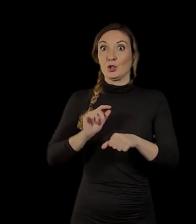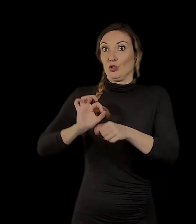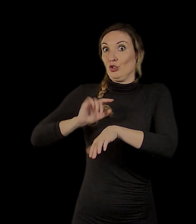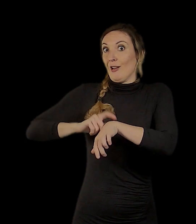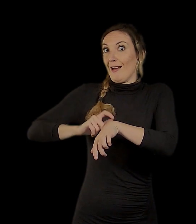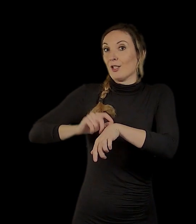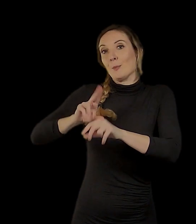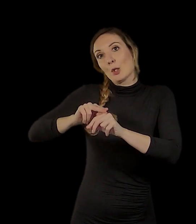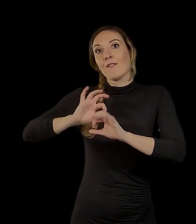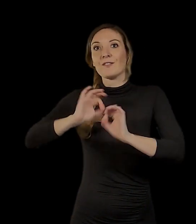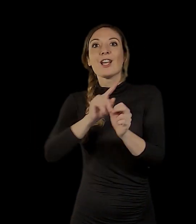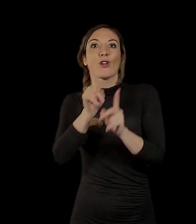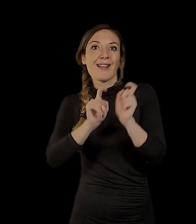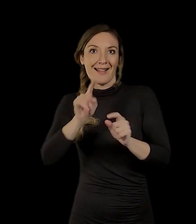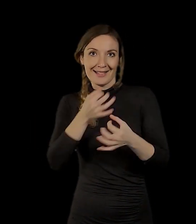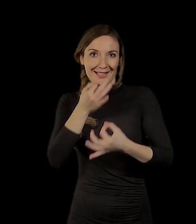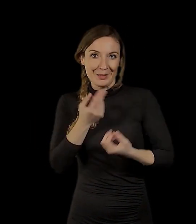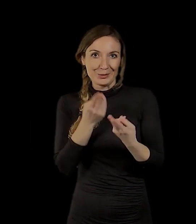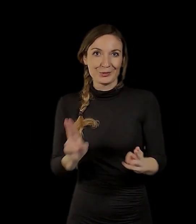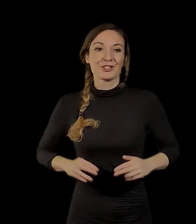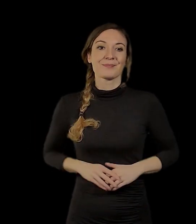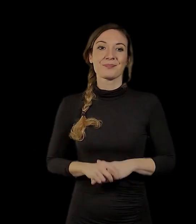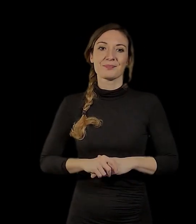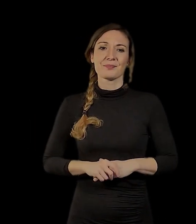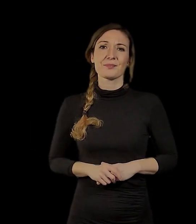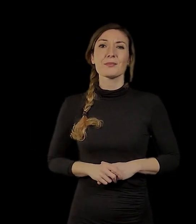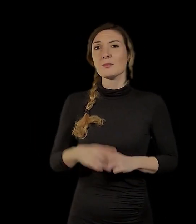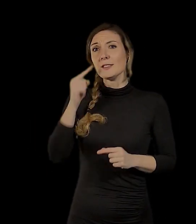is between the individual blocks of development and the river.